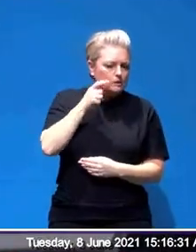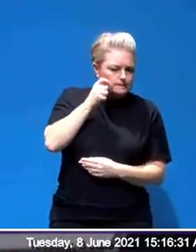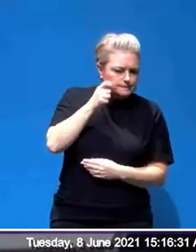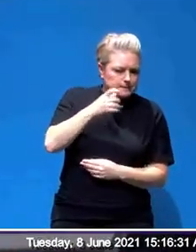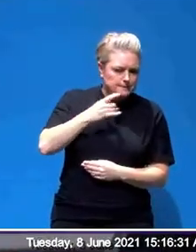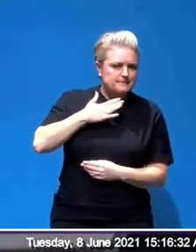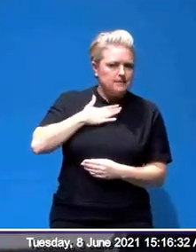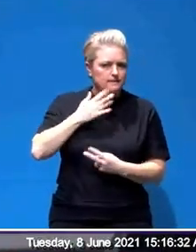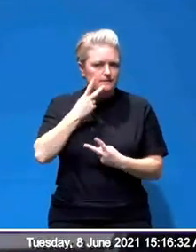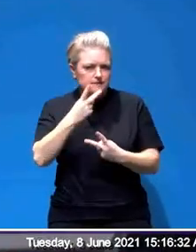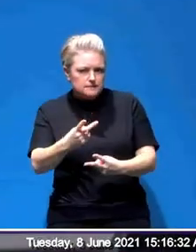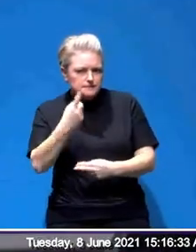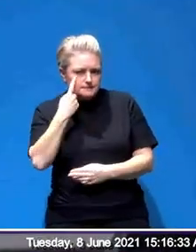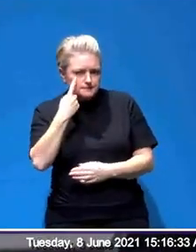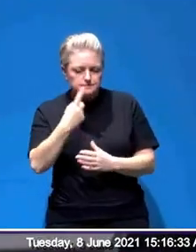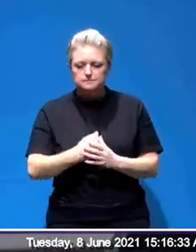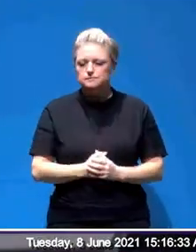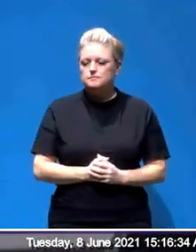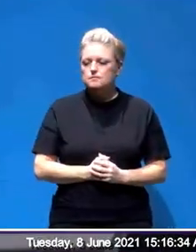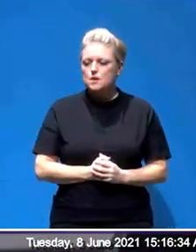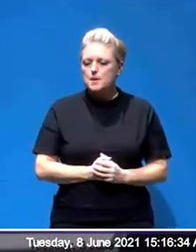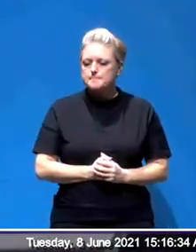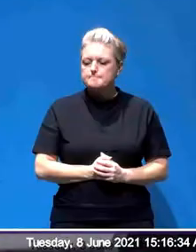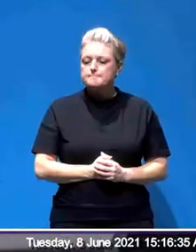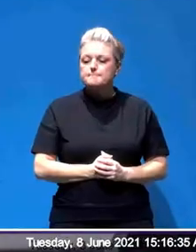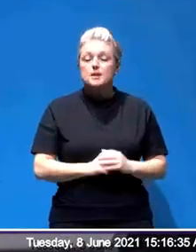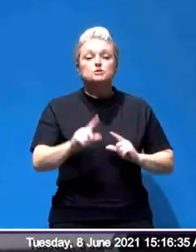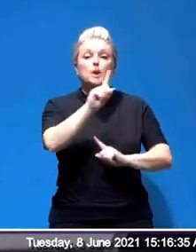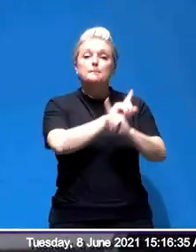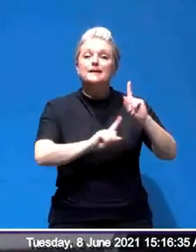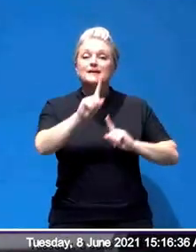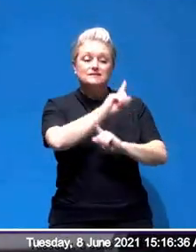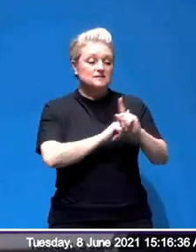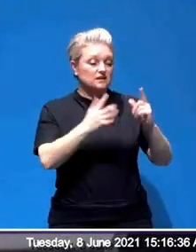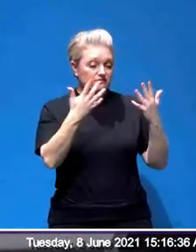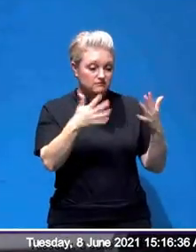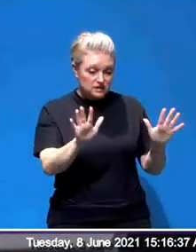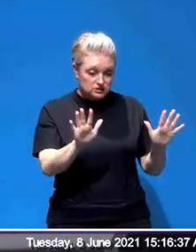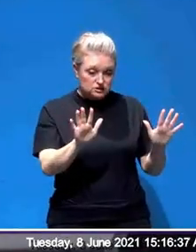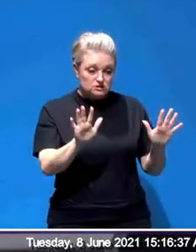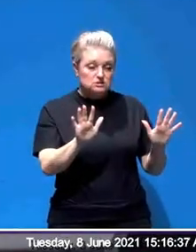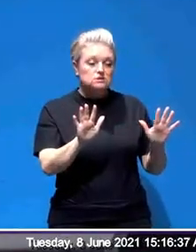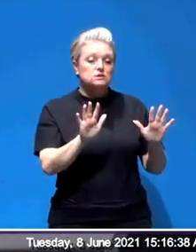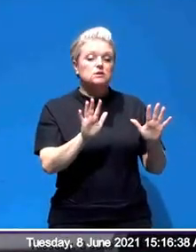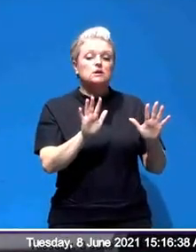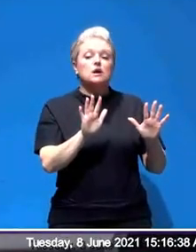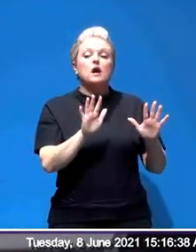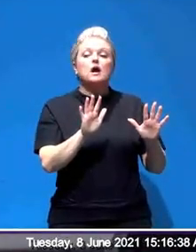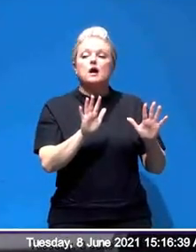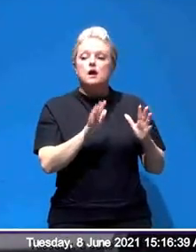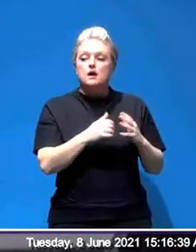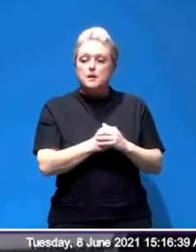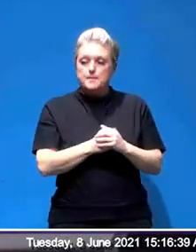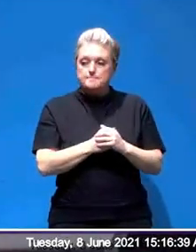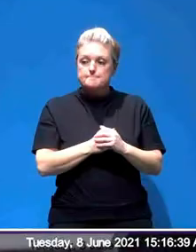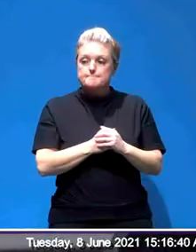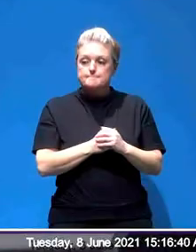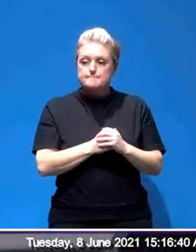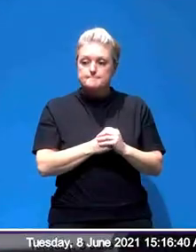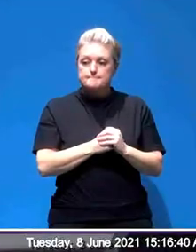And from that, I had been talking and engaging with my --- with our Director